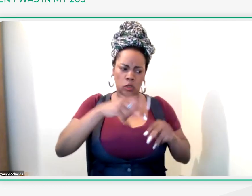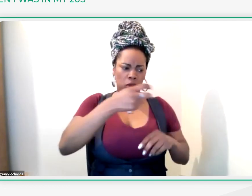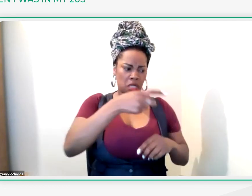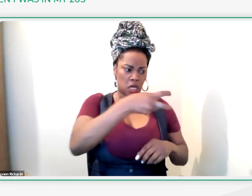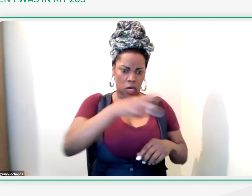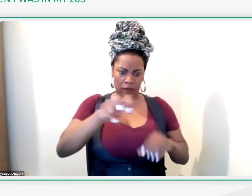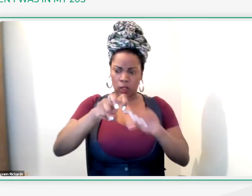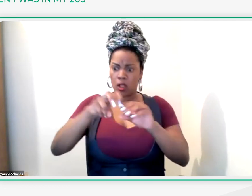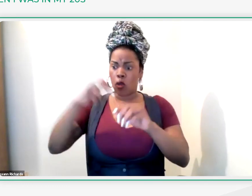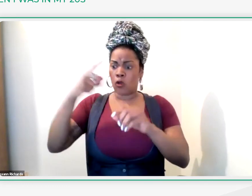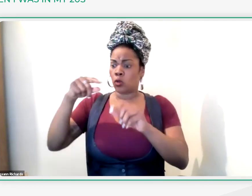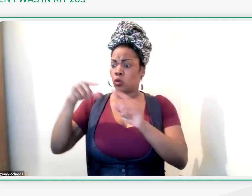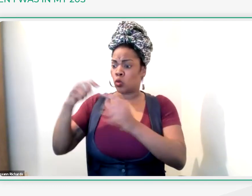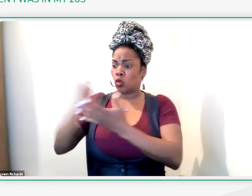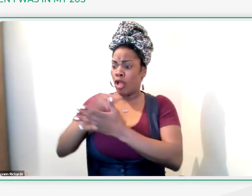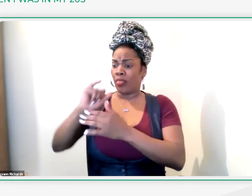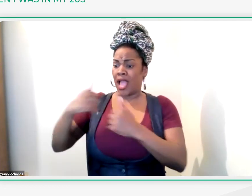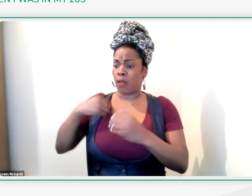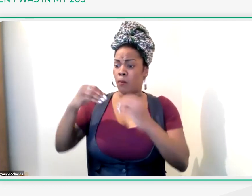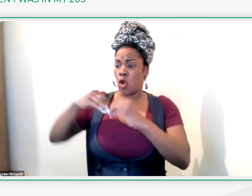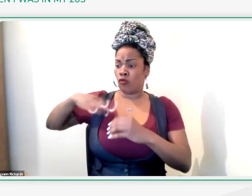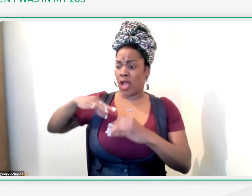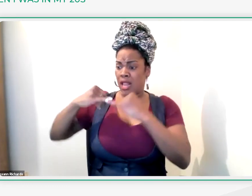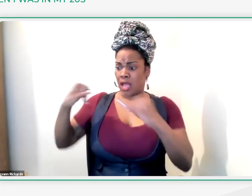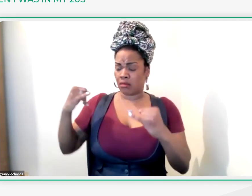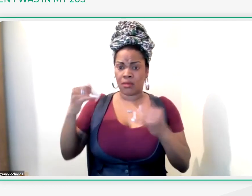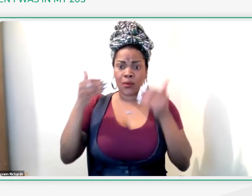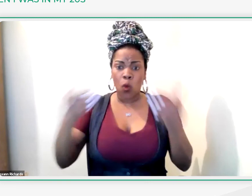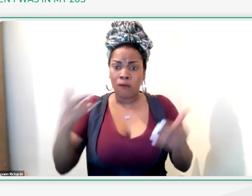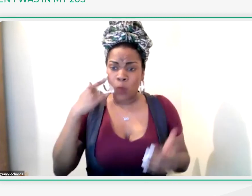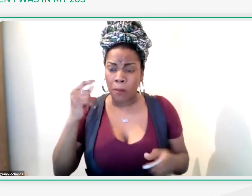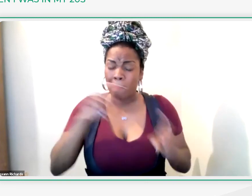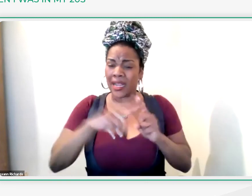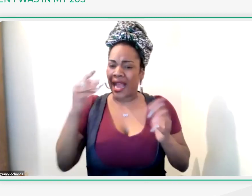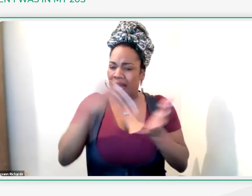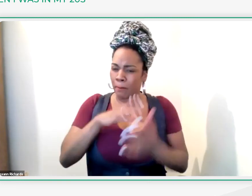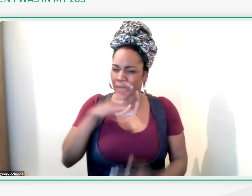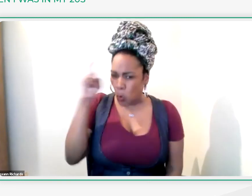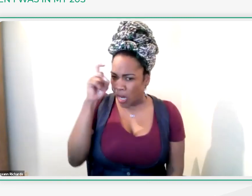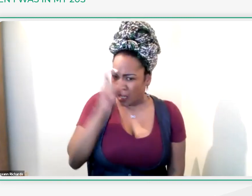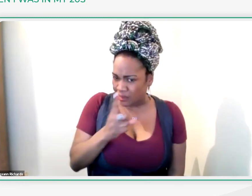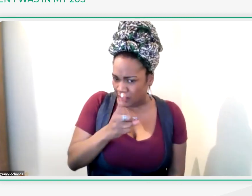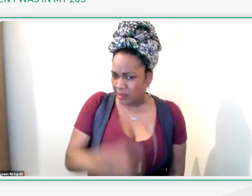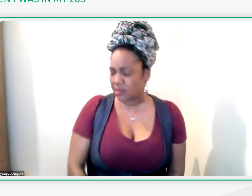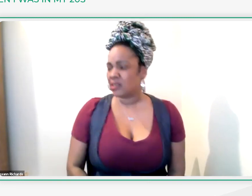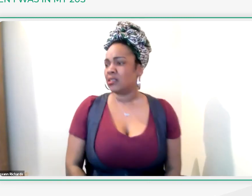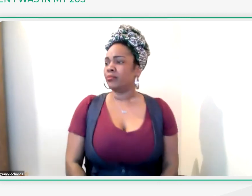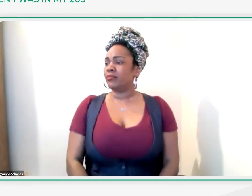So it may be a temporary drop, from where you transfer it. And then, if you create a larger credit line, it helps.